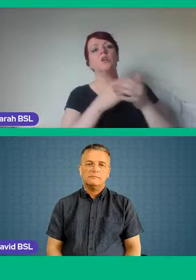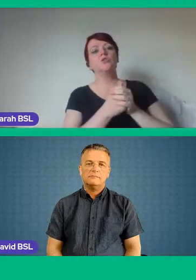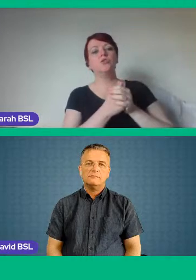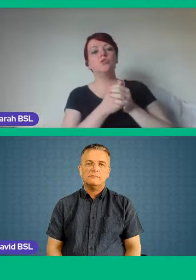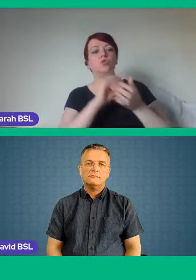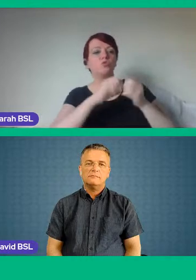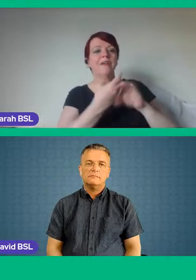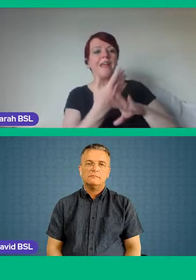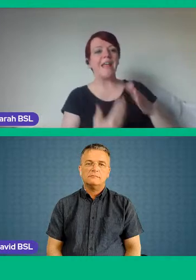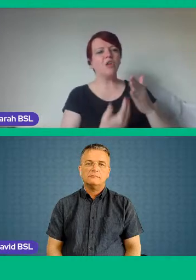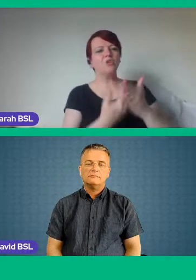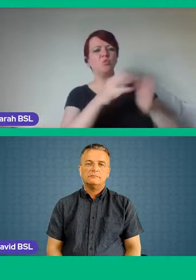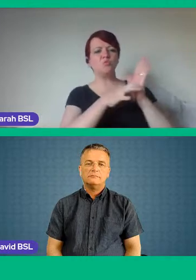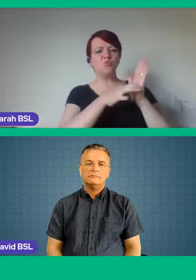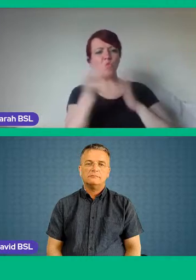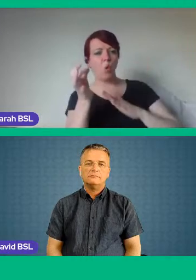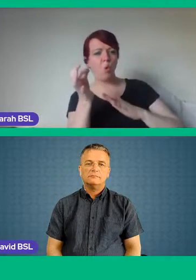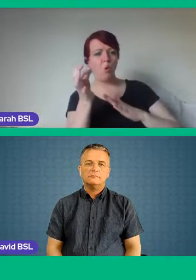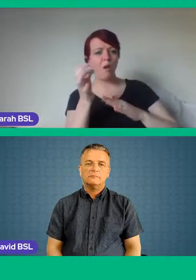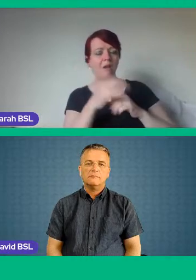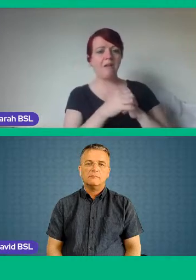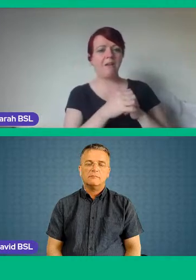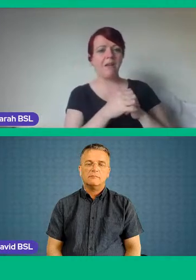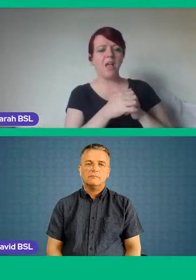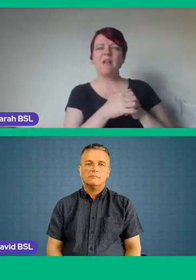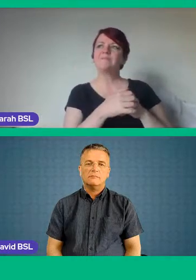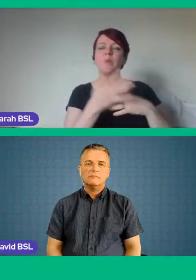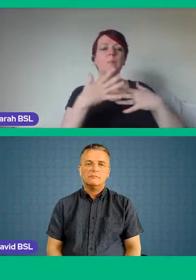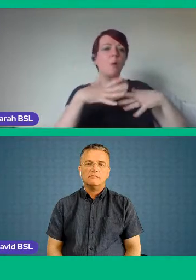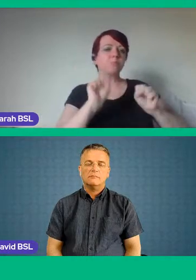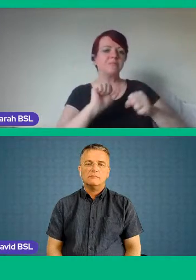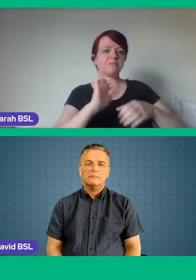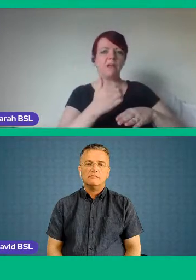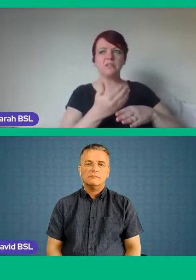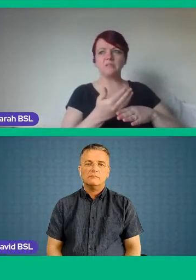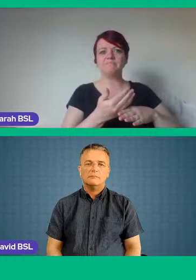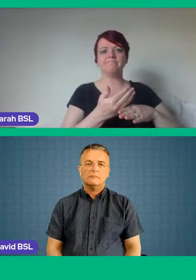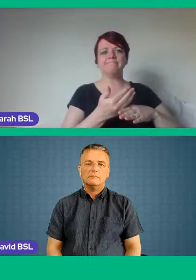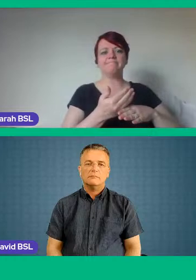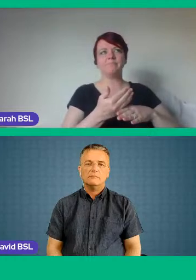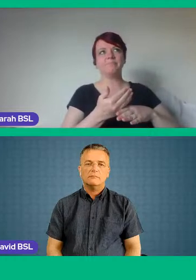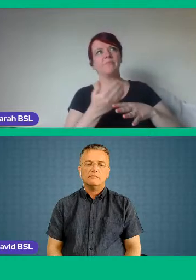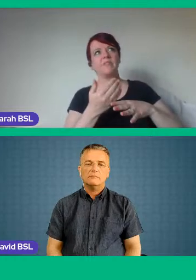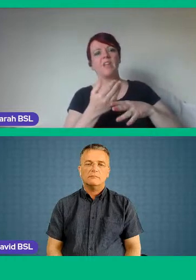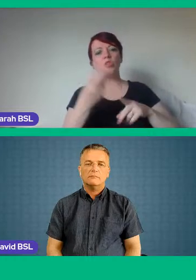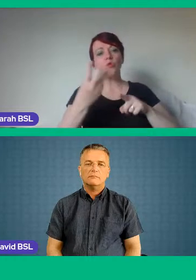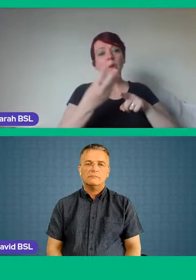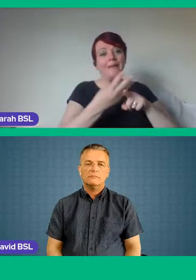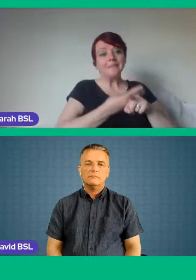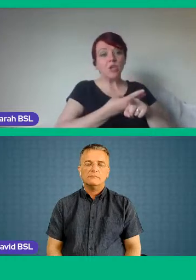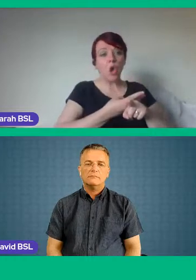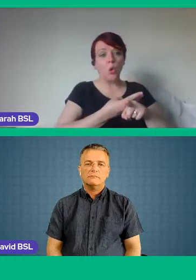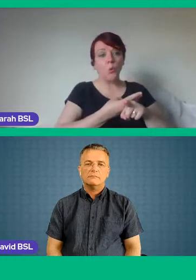and we spent a lot of time at the beginning of our process, at the end of week three now, but